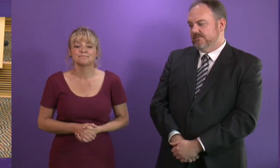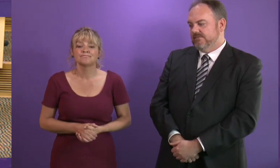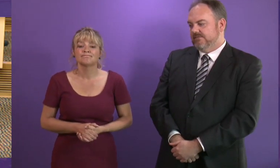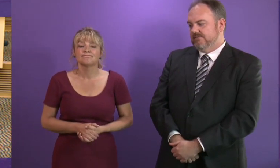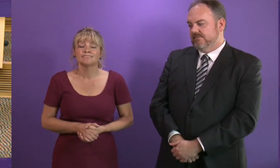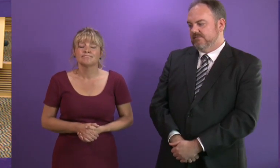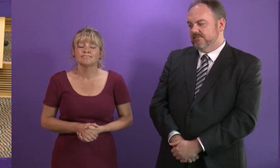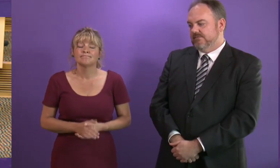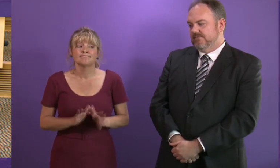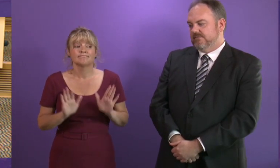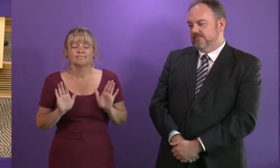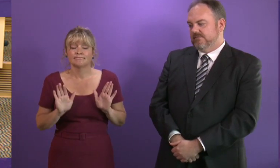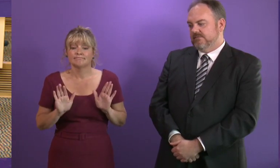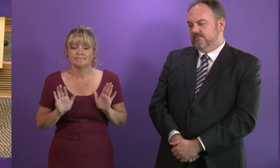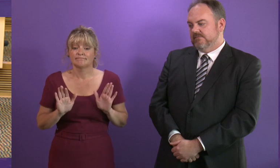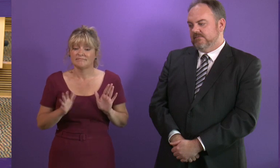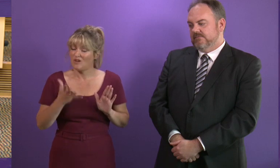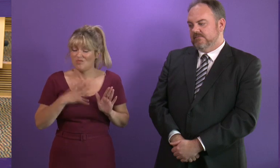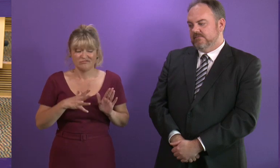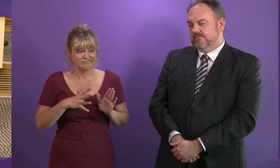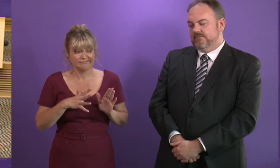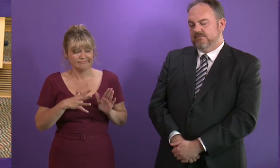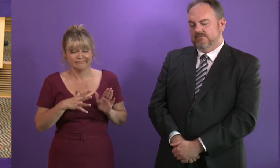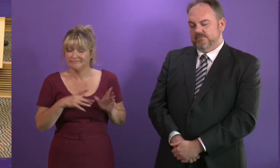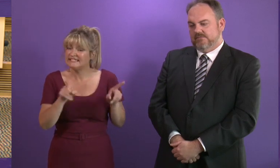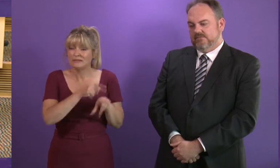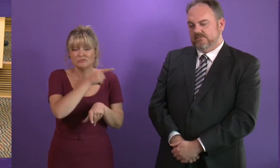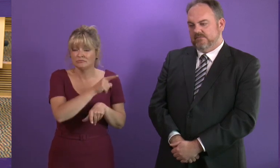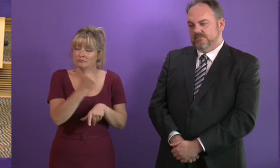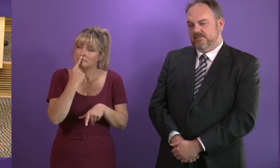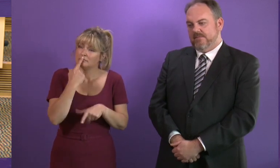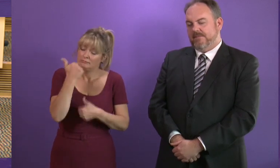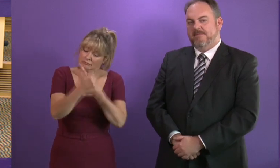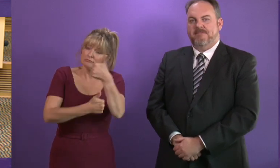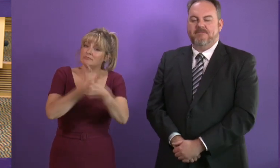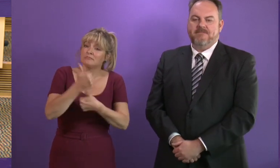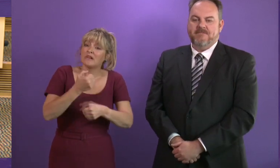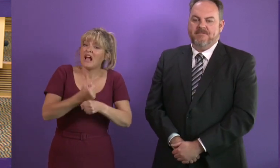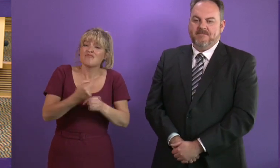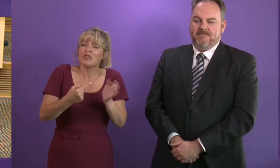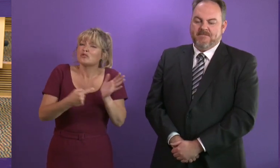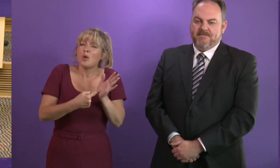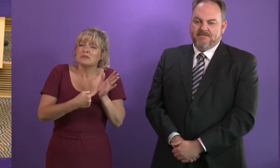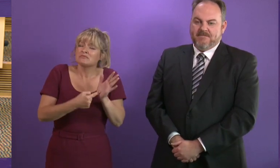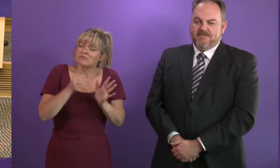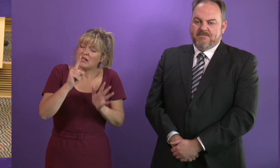I join Brian Whittle in paying tribute to Gareth Thomas. His brave and emotional intervention